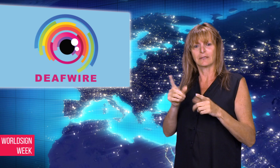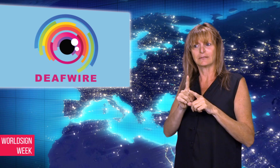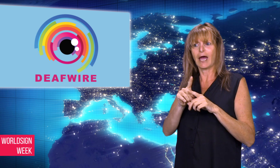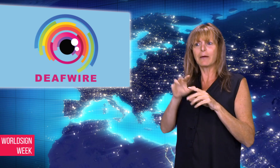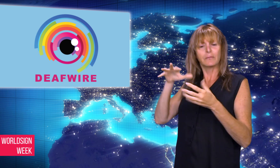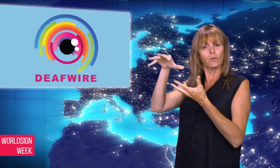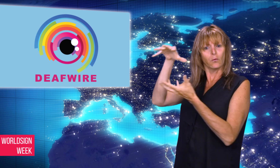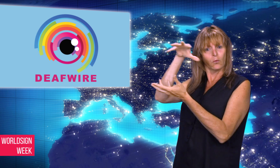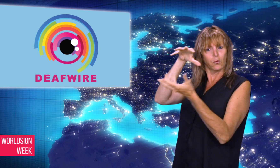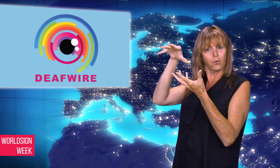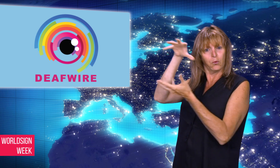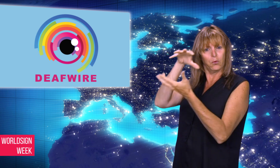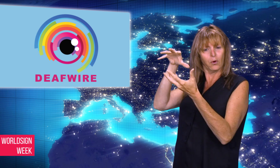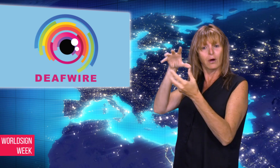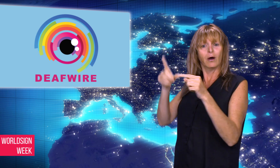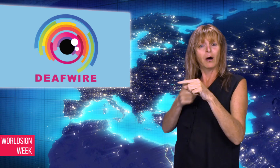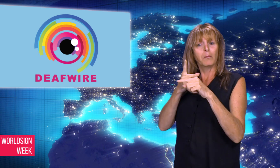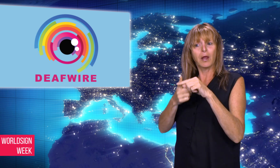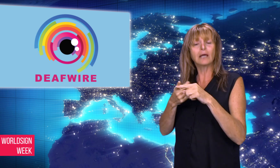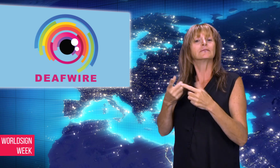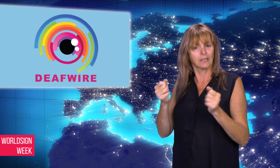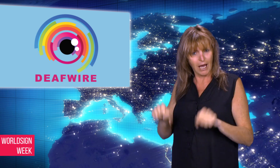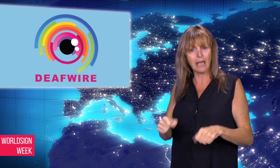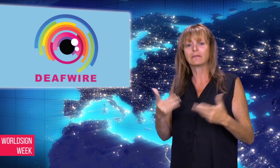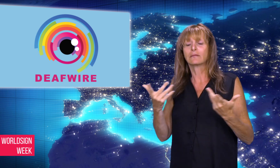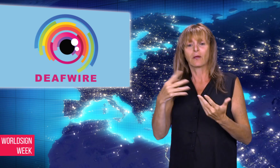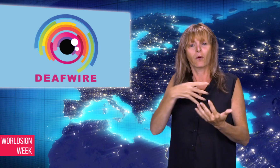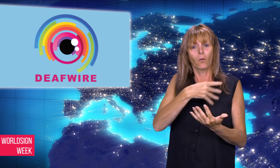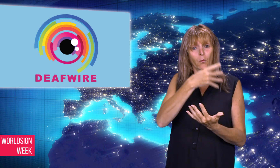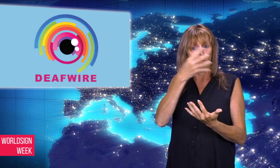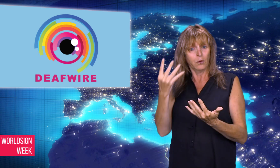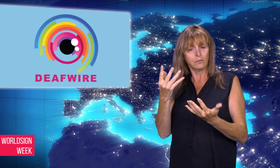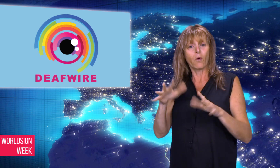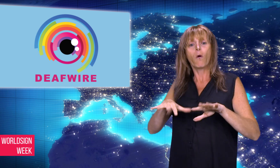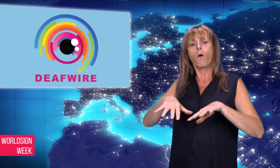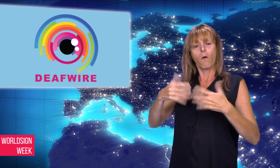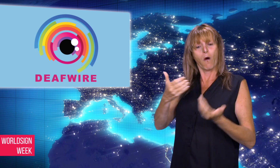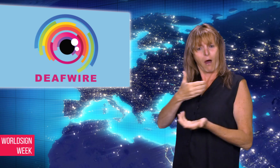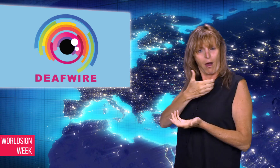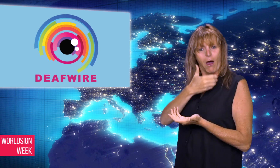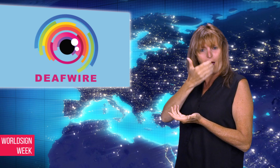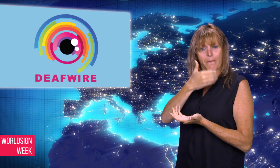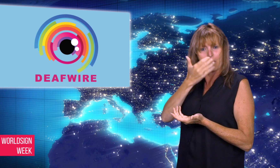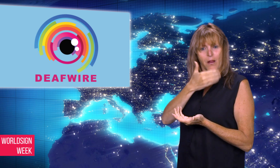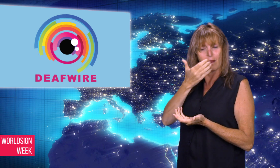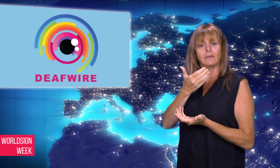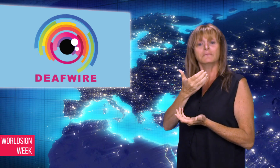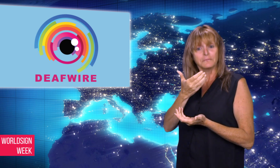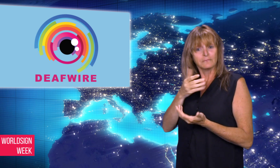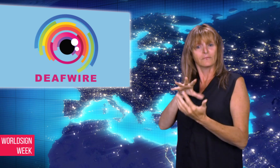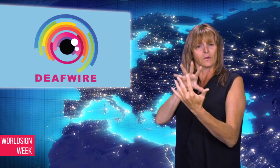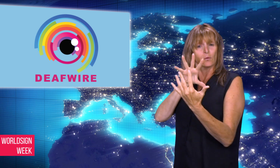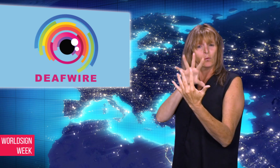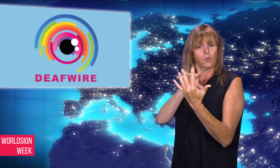on both Apple iOS or Android. Skype, which came out nearly 15 years ago,